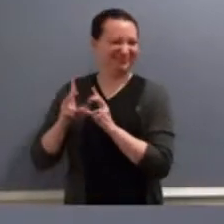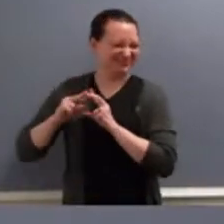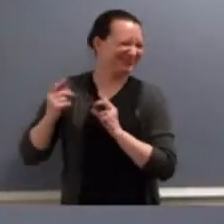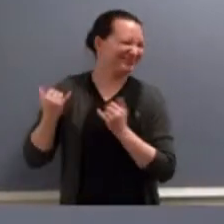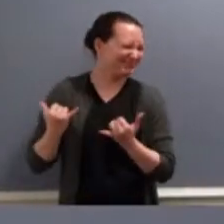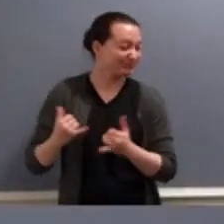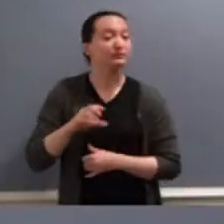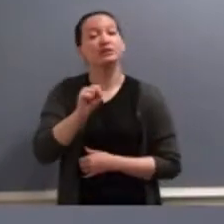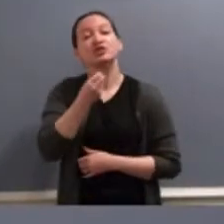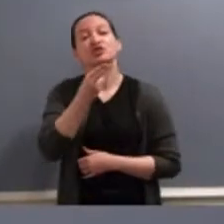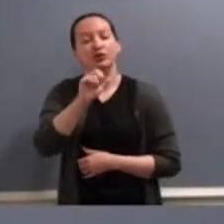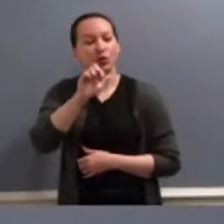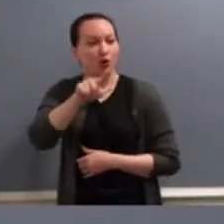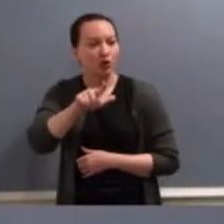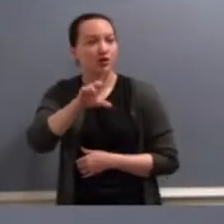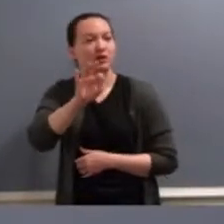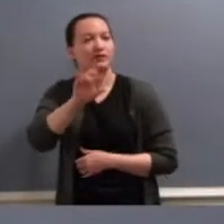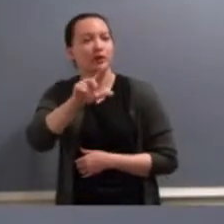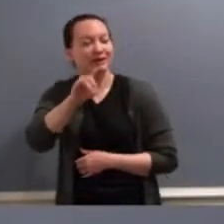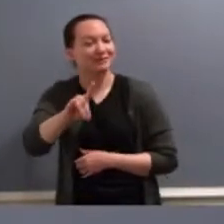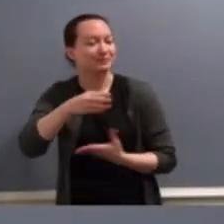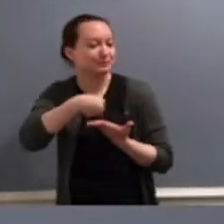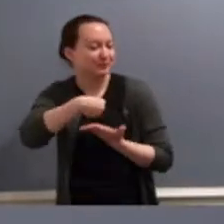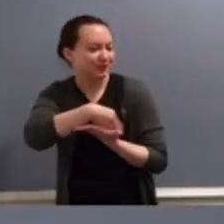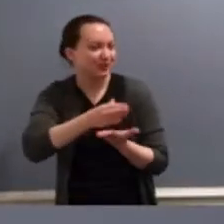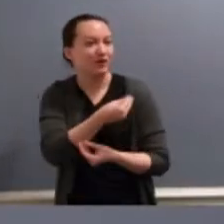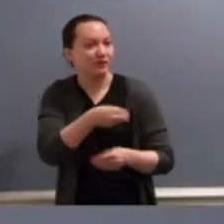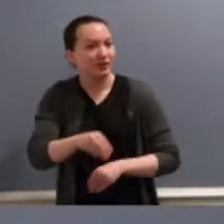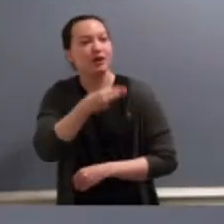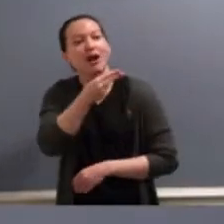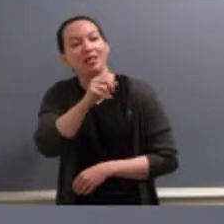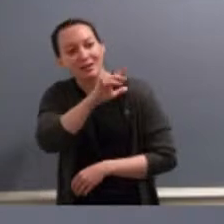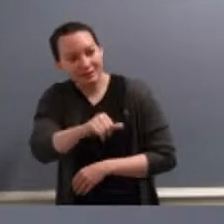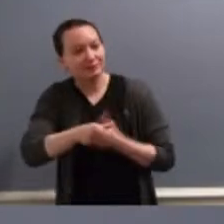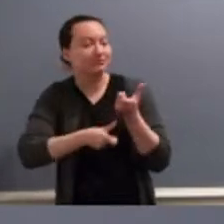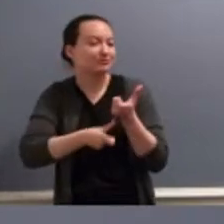Cheryl Floyd from our budget office Holly Christmann Assistant County Administrator Lisa